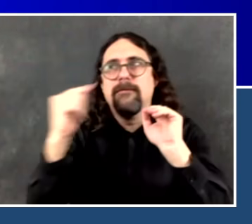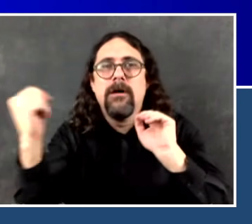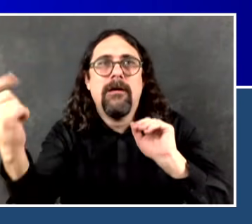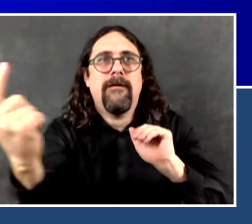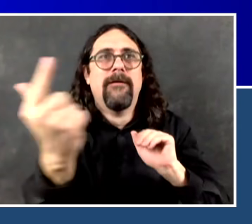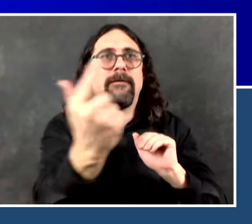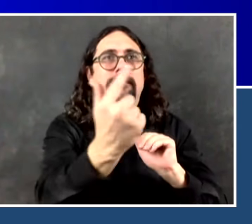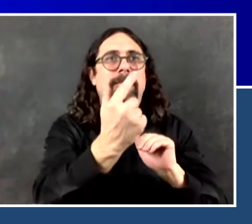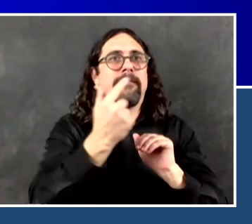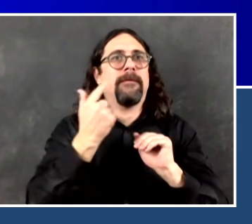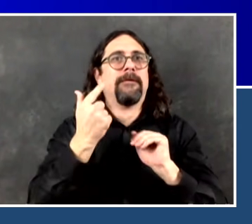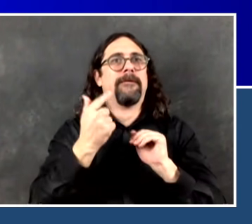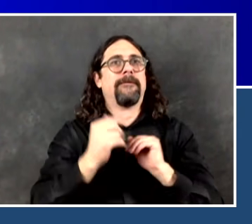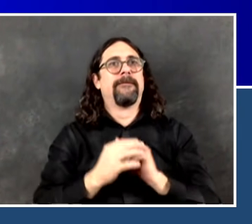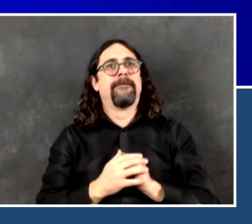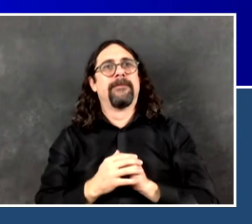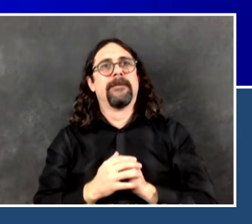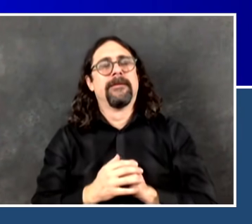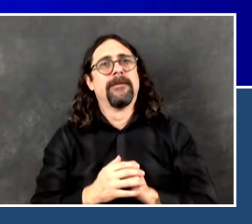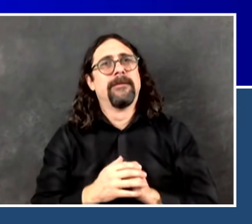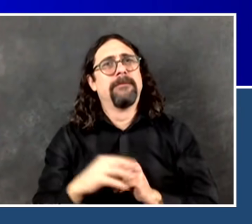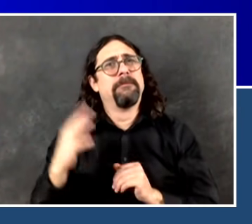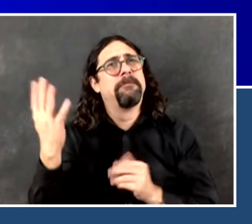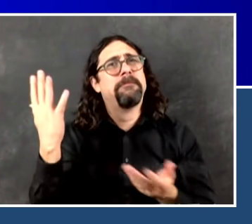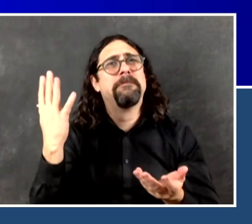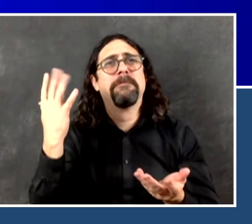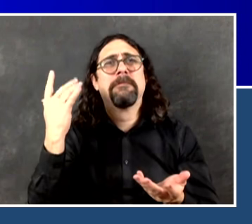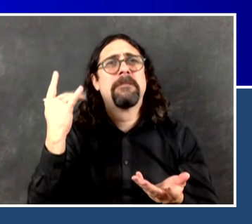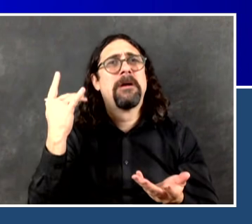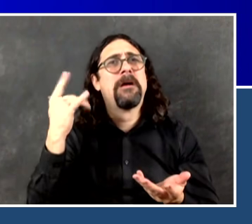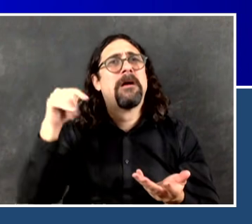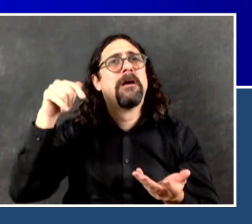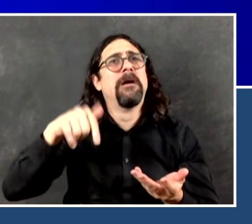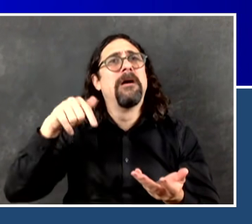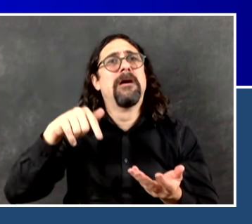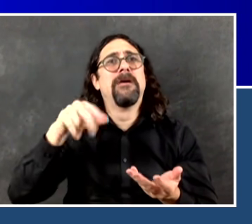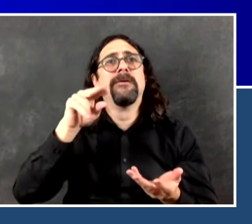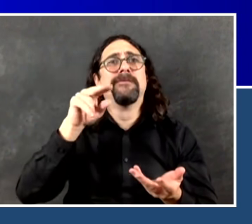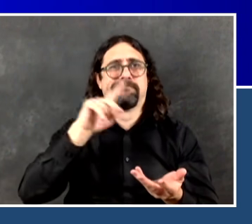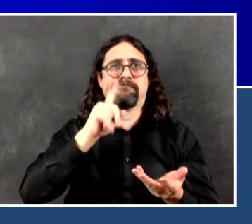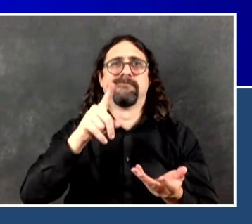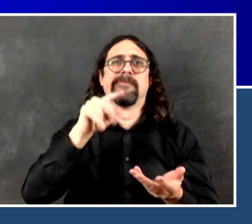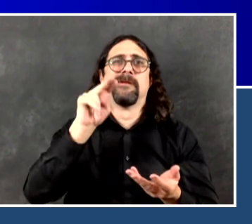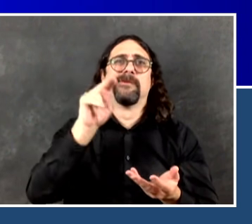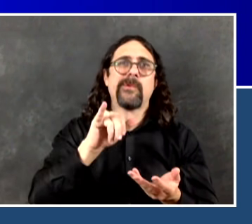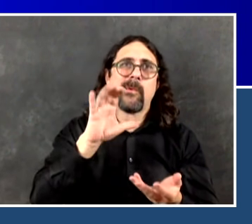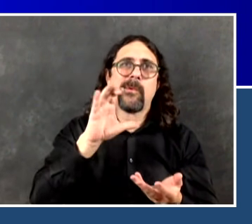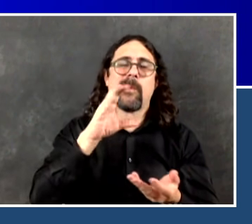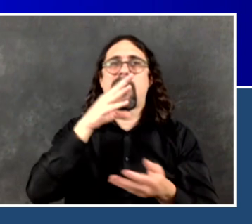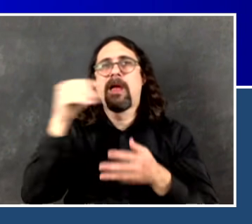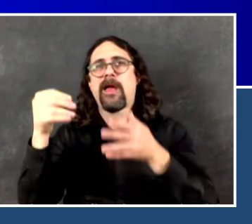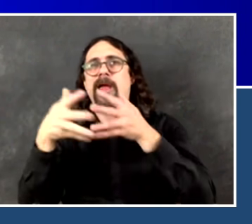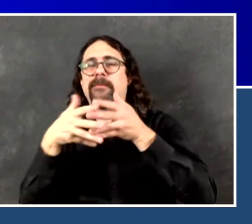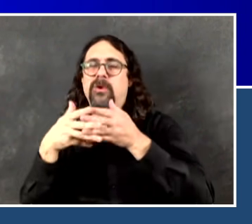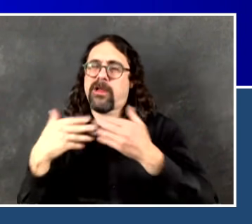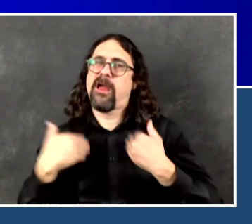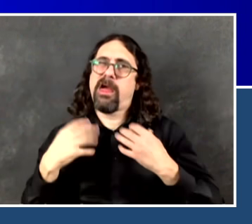BROKEN IN OUR CITY AND OUR COUNTRY. THERE HAVE BEEN SO MANY AMAZING ACTS OF HEROISM. LET'S PRAISE THE